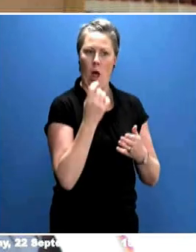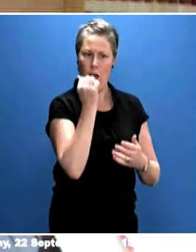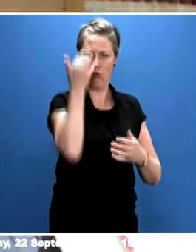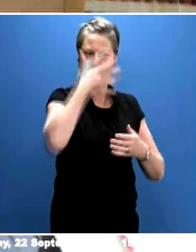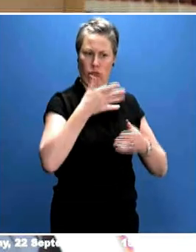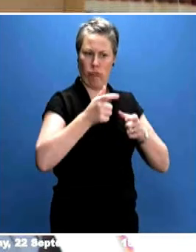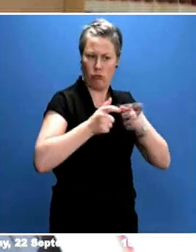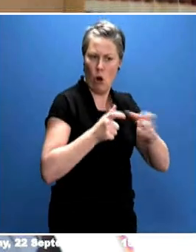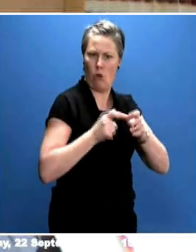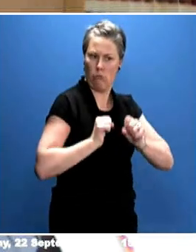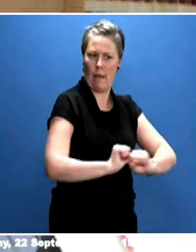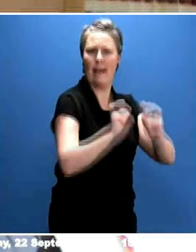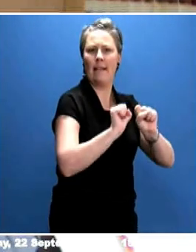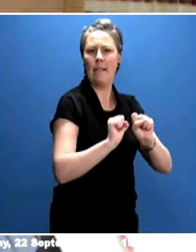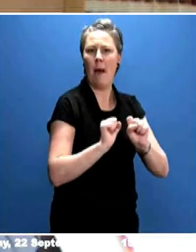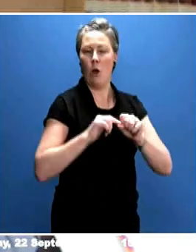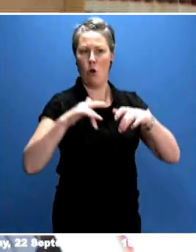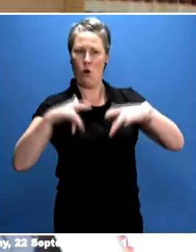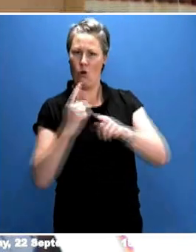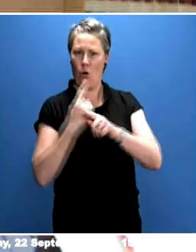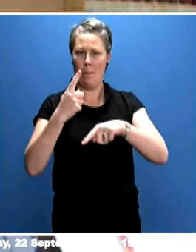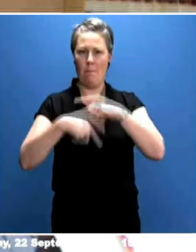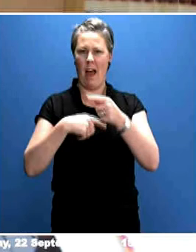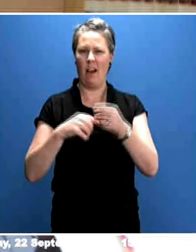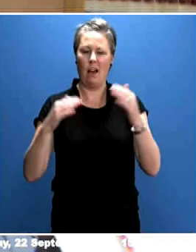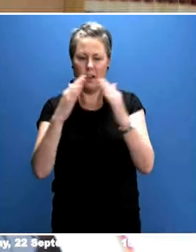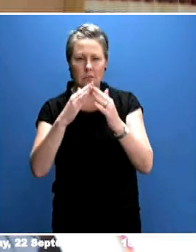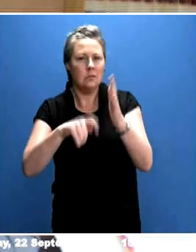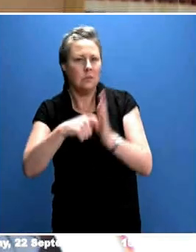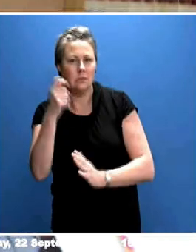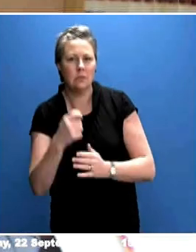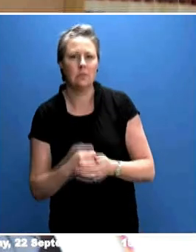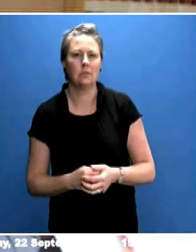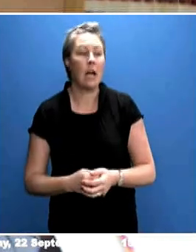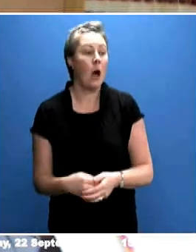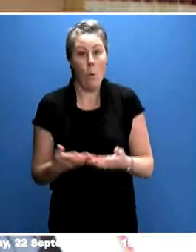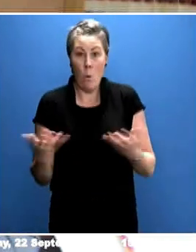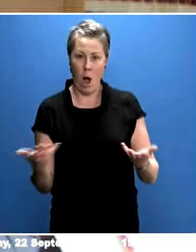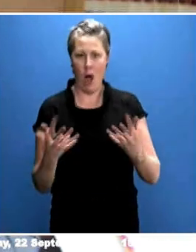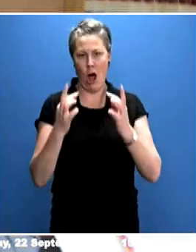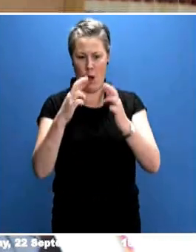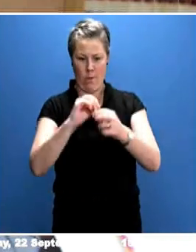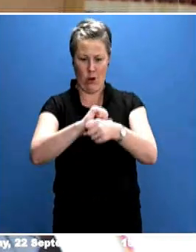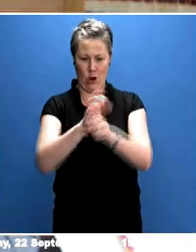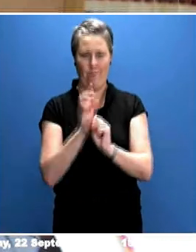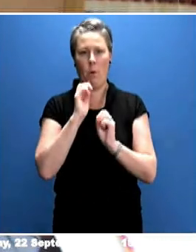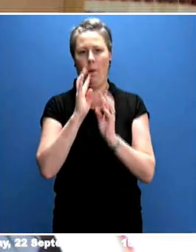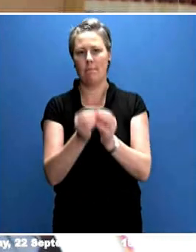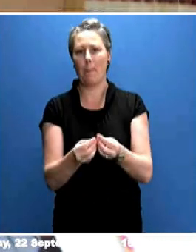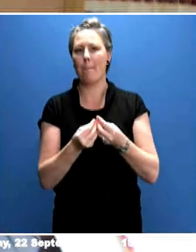Hopefully COVID will pass. Is it something where an